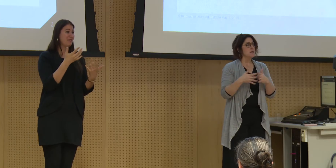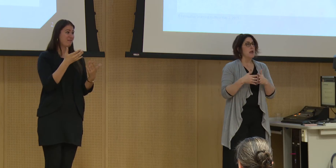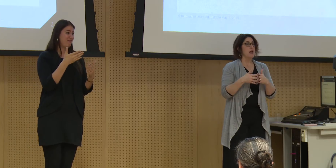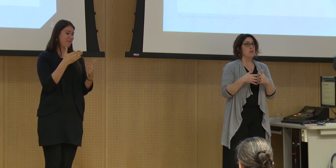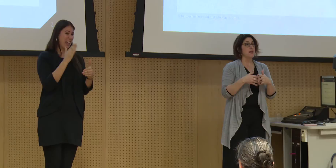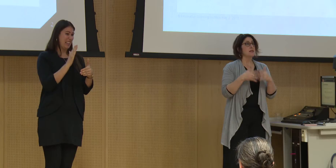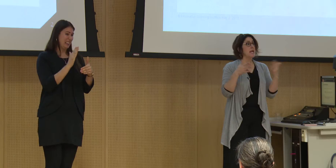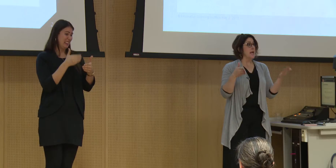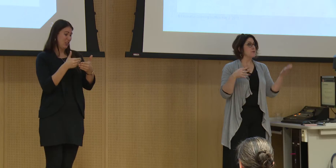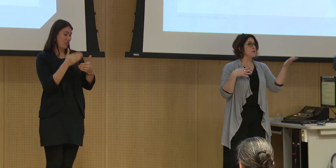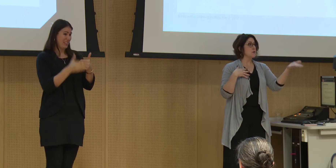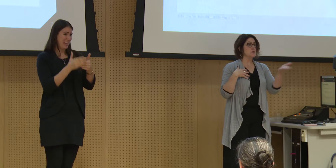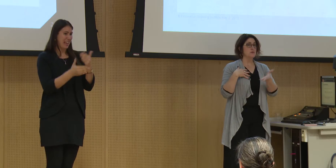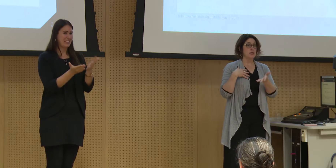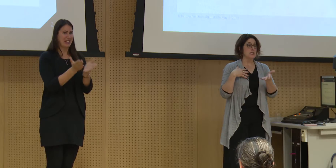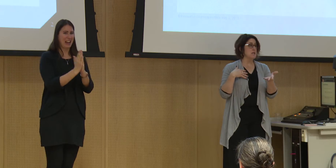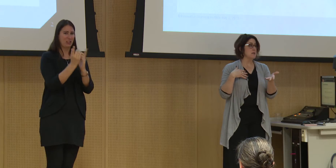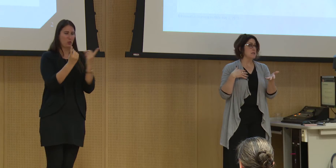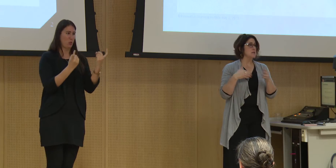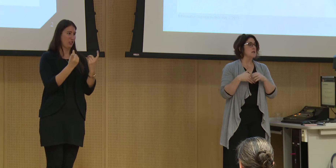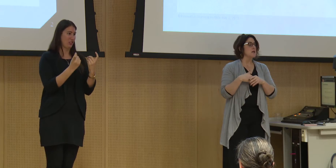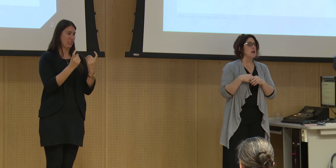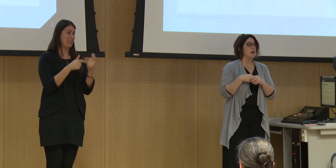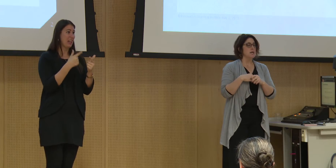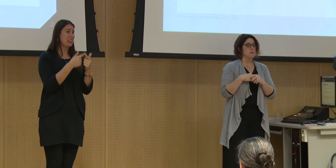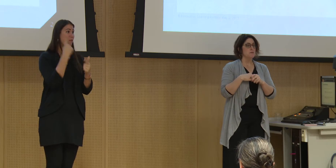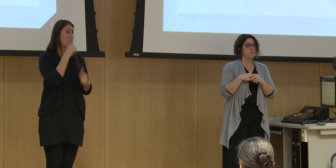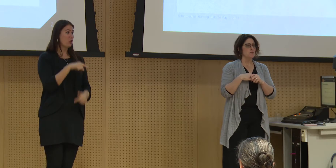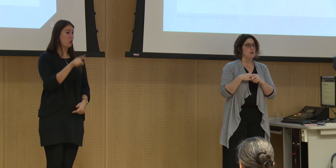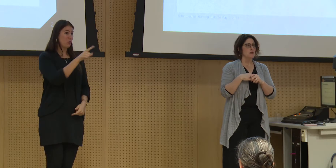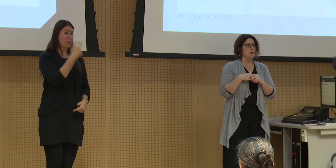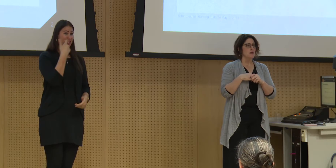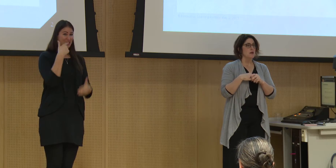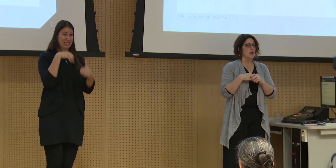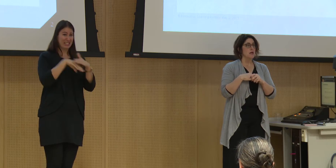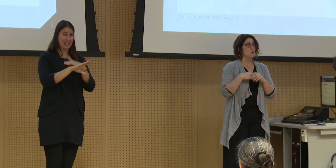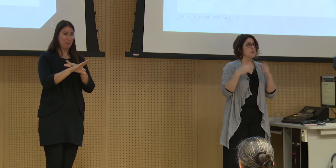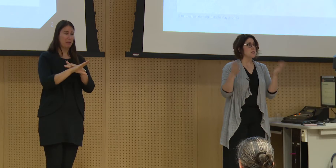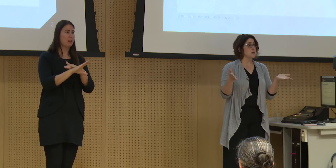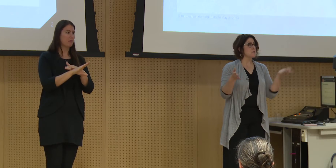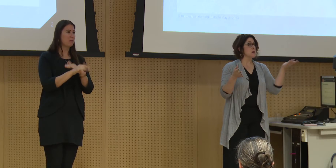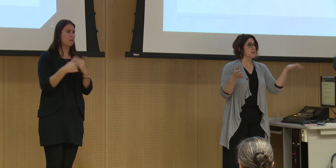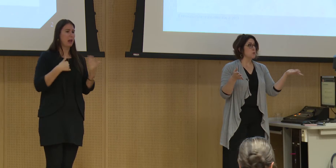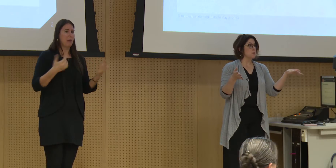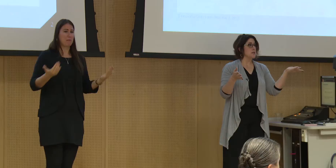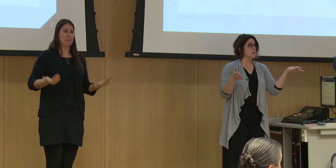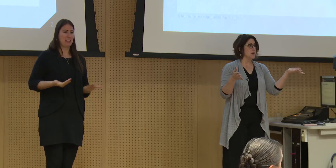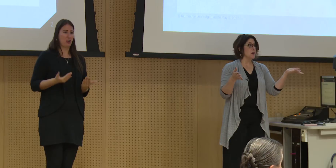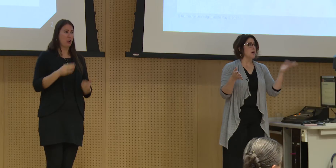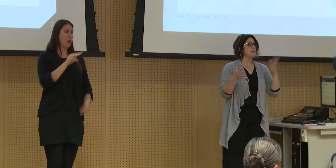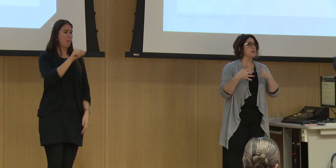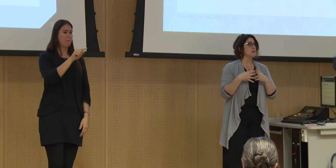And, then again, for those of you that came in, I will be here, Marty will be here--my colleague--